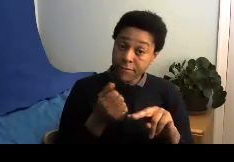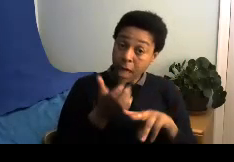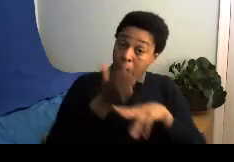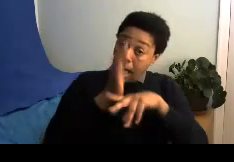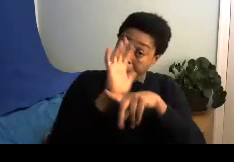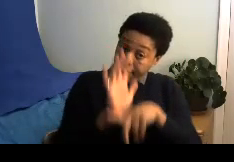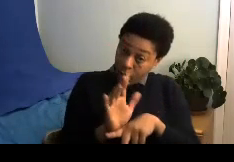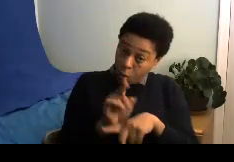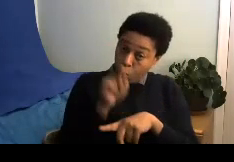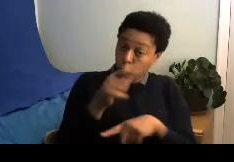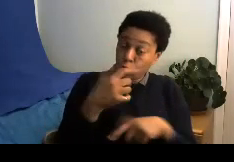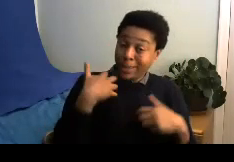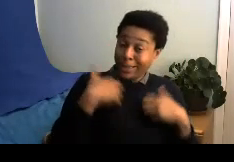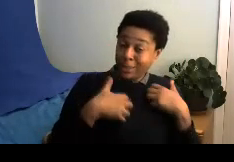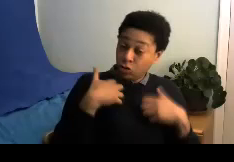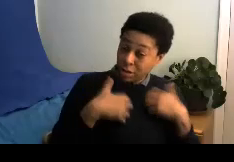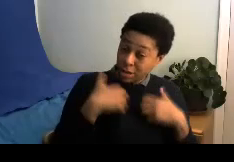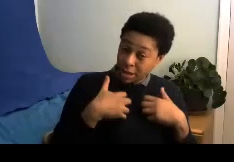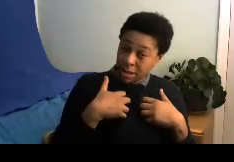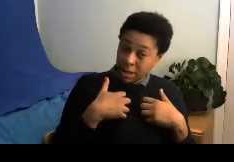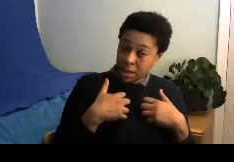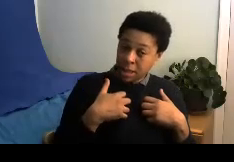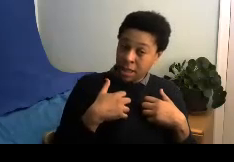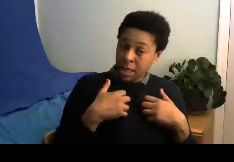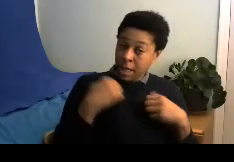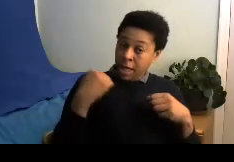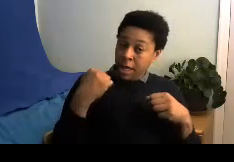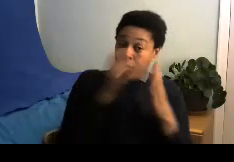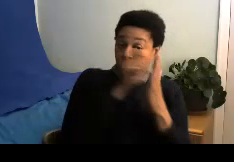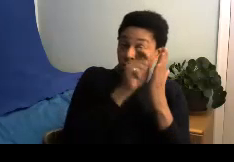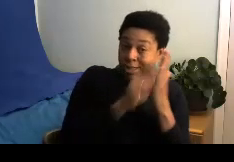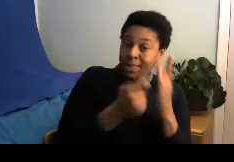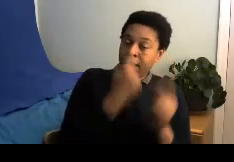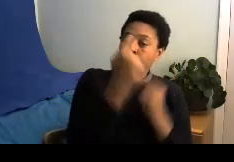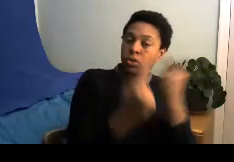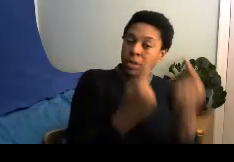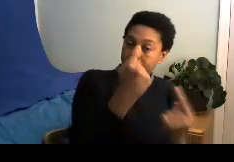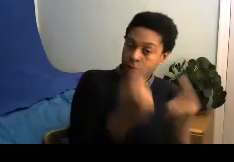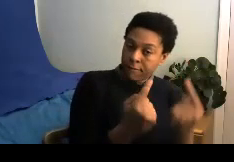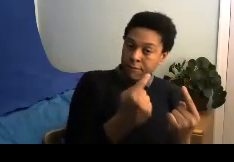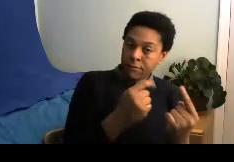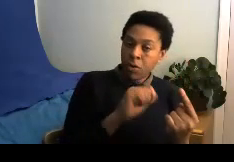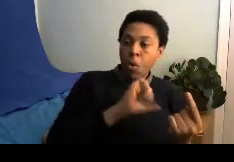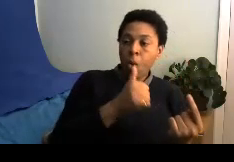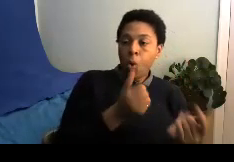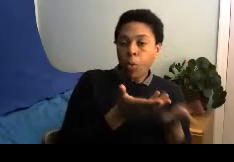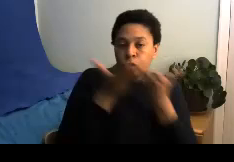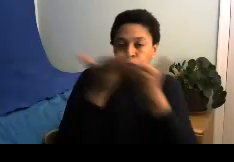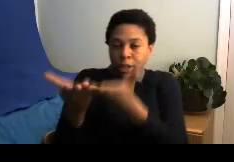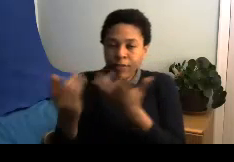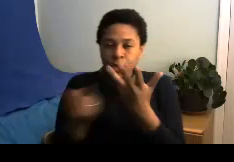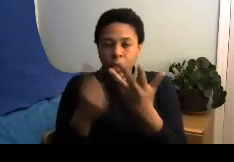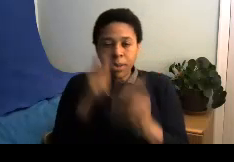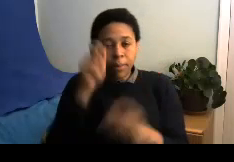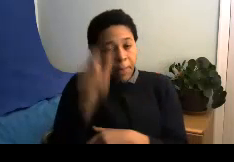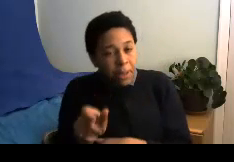yourself? Or do you think that, is it something you know, you'd rather someone else to? Or, yeah, I mean, it's in writing a